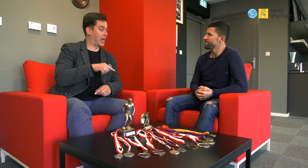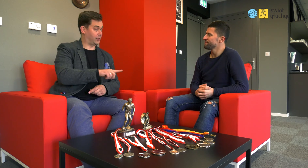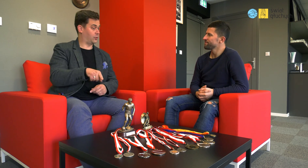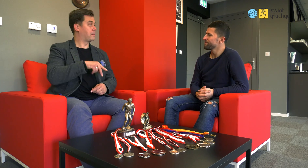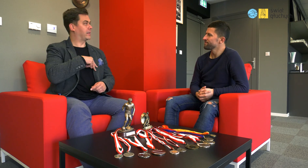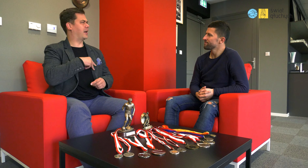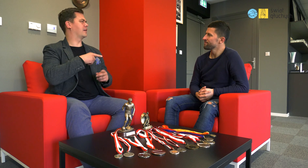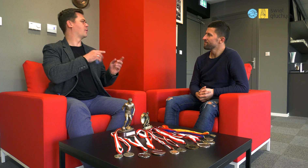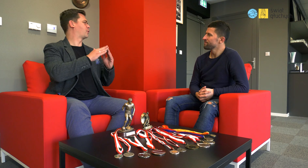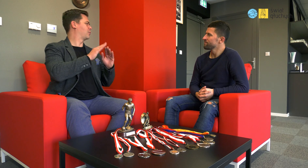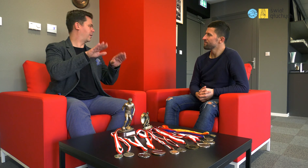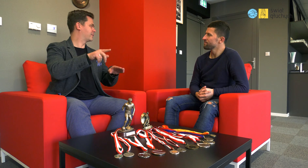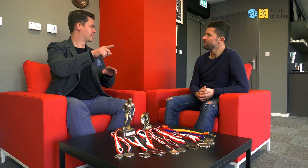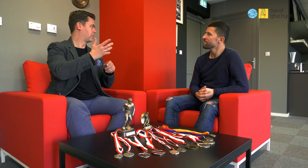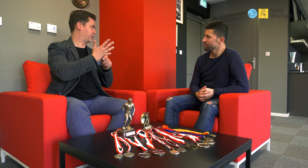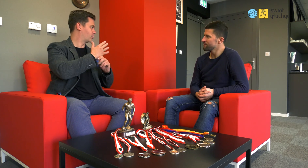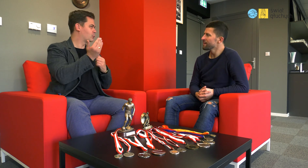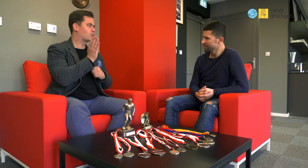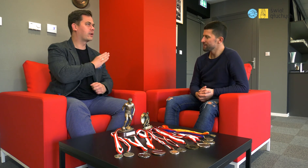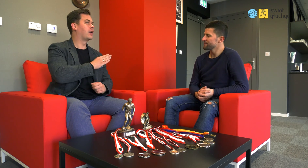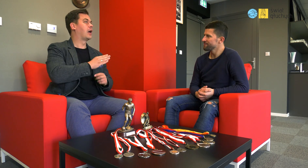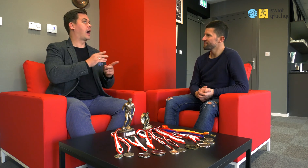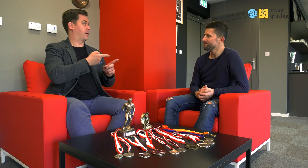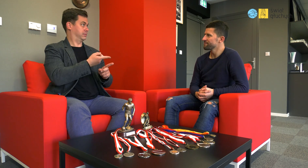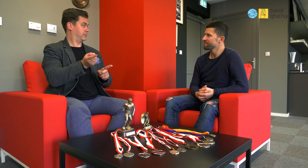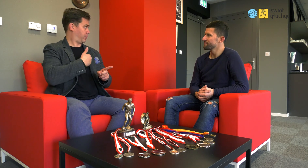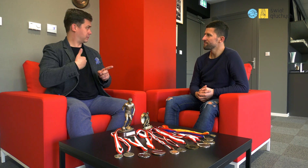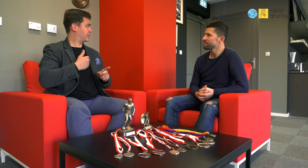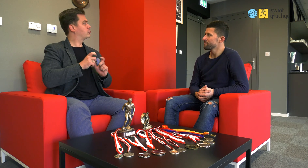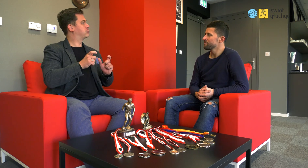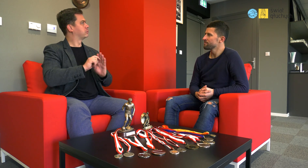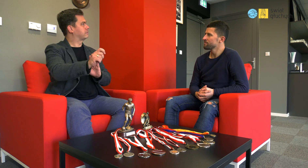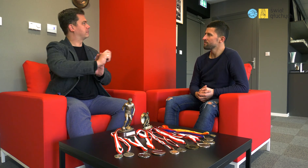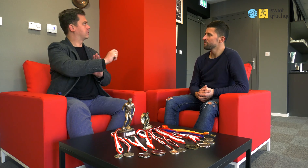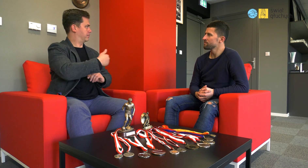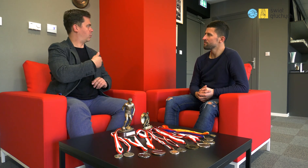You have 50 medals. These are medals won in Poland?